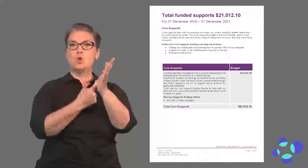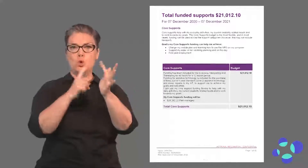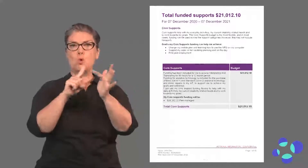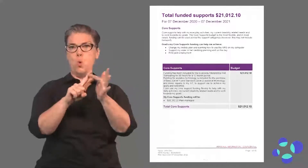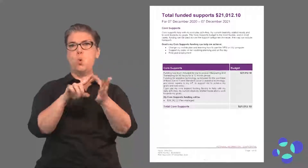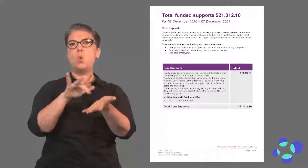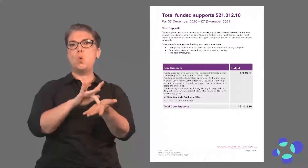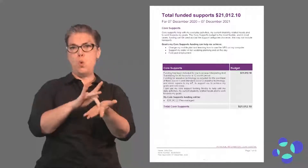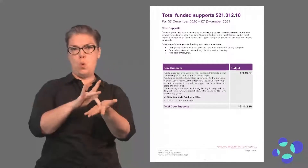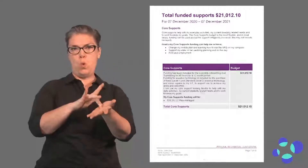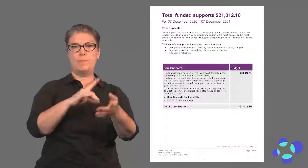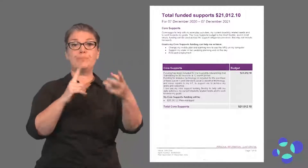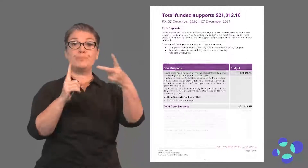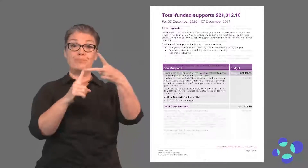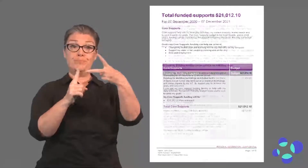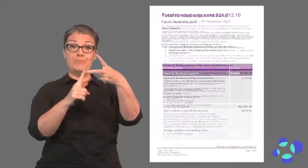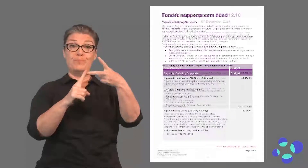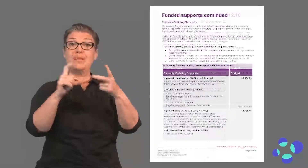The first is Core.